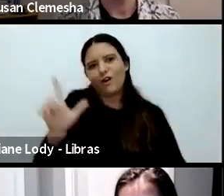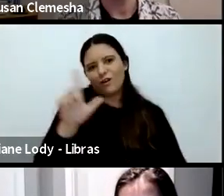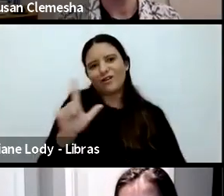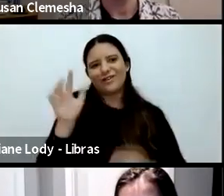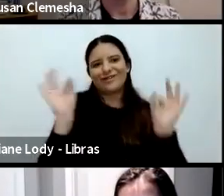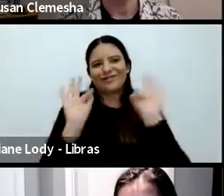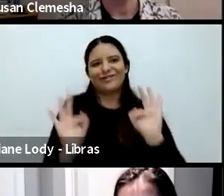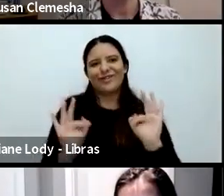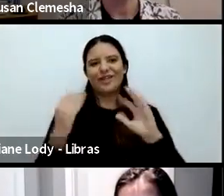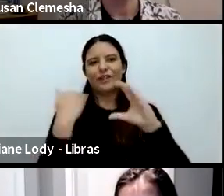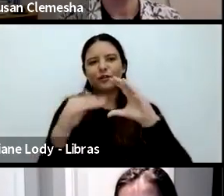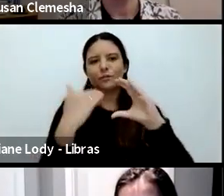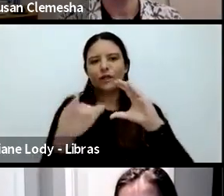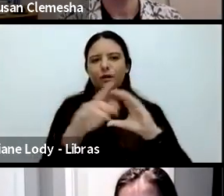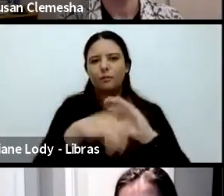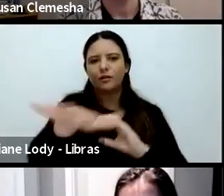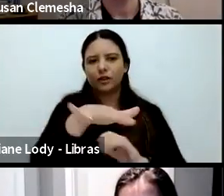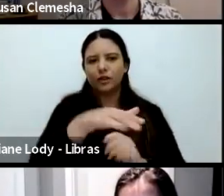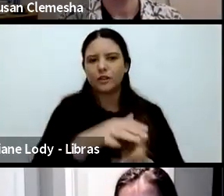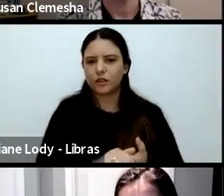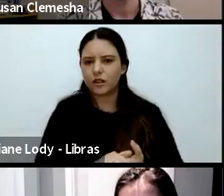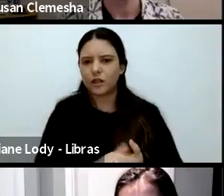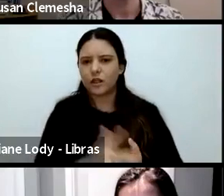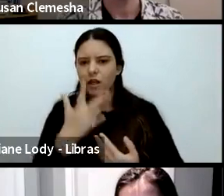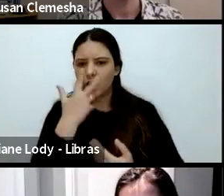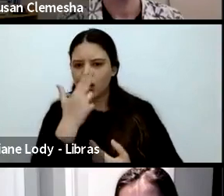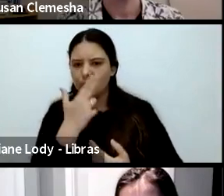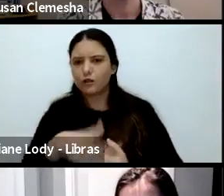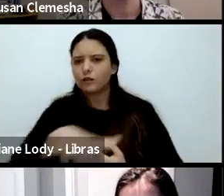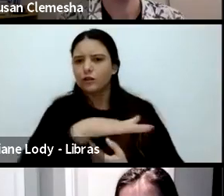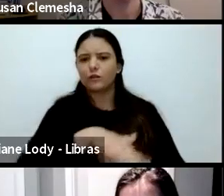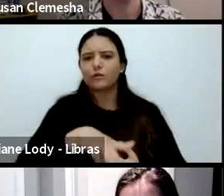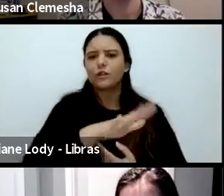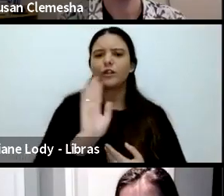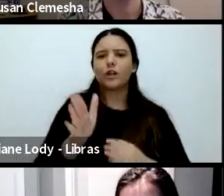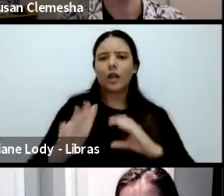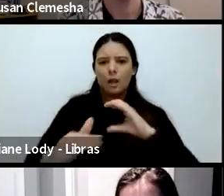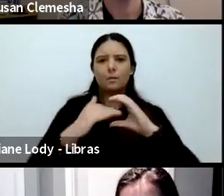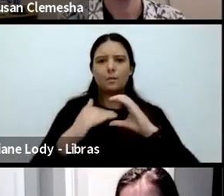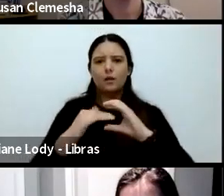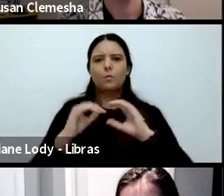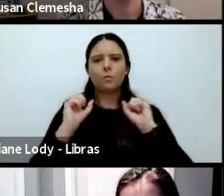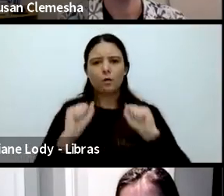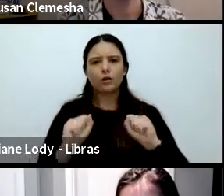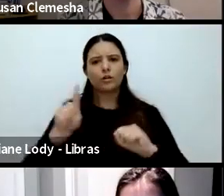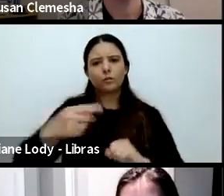re my email address re my email, maybe, Fernanda Vivi can provide you with my email address. s, and I'm very prompt and And I'm very prompt and